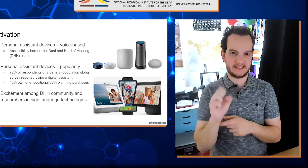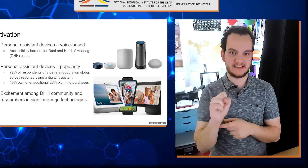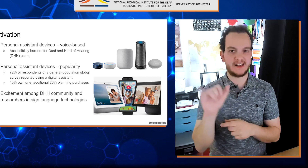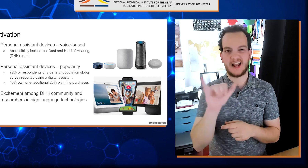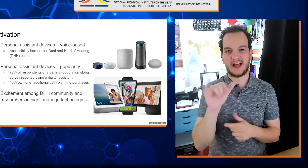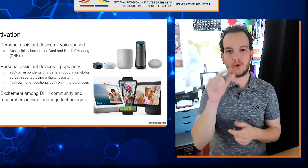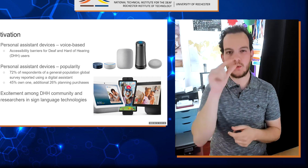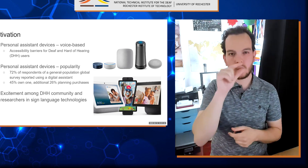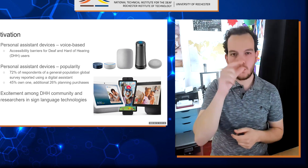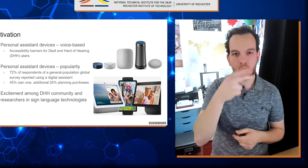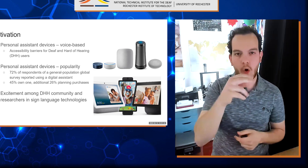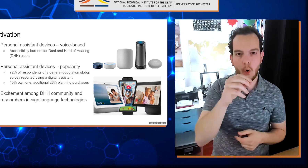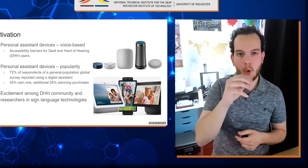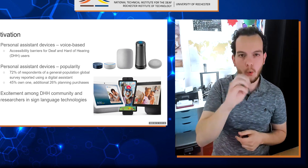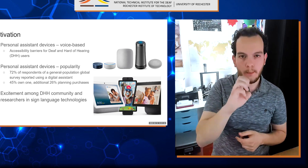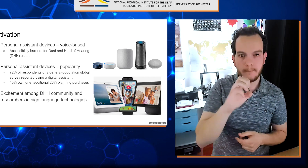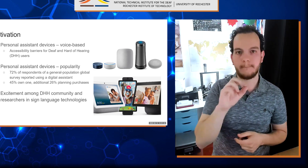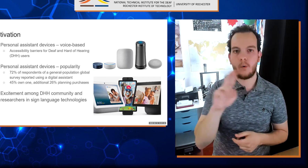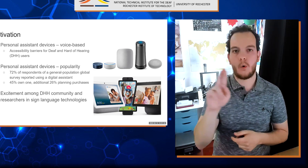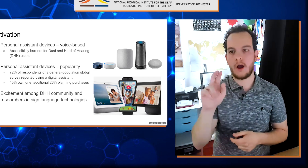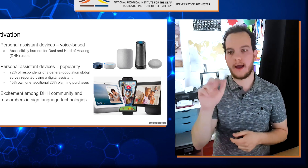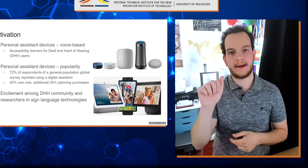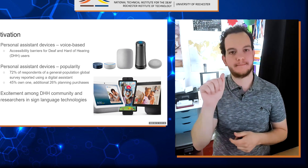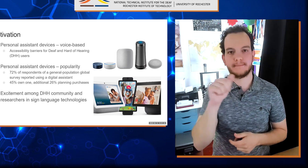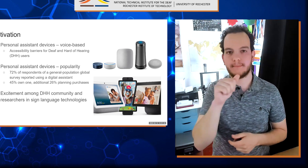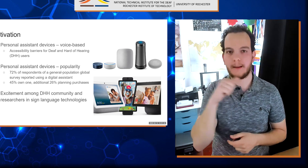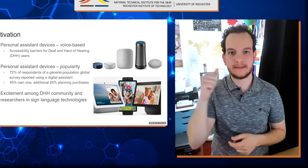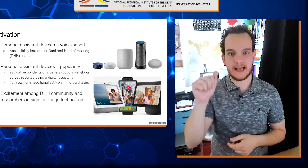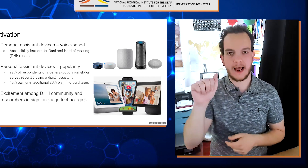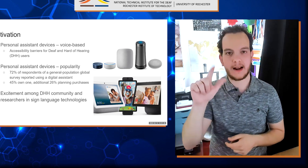The motivation for this is personal assistant devices--